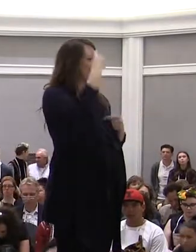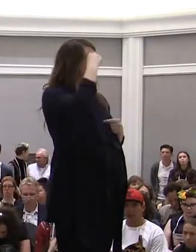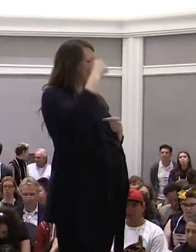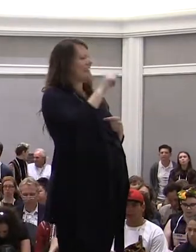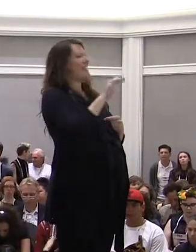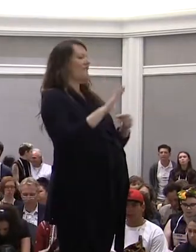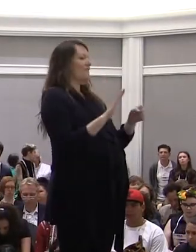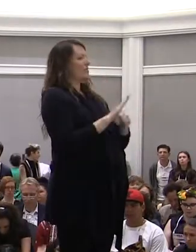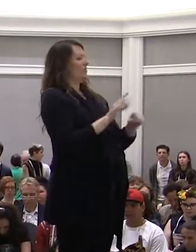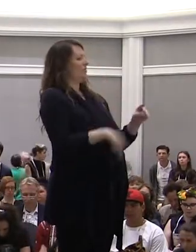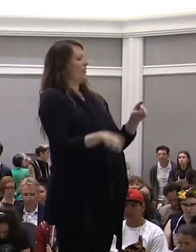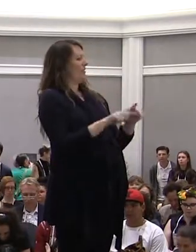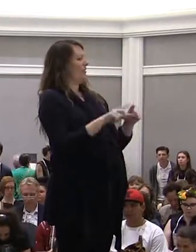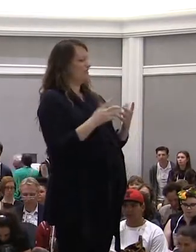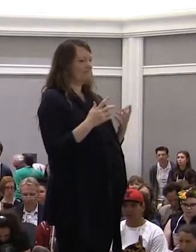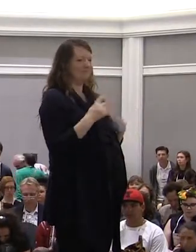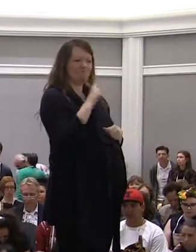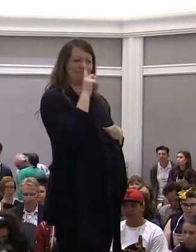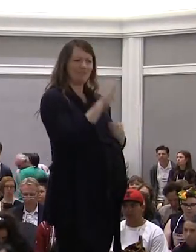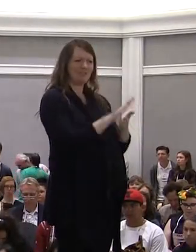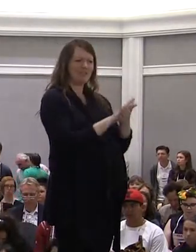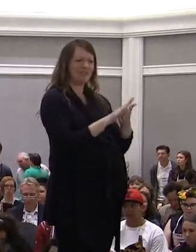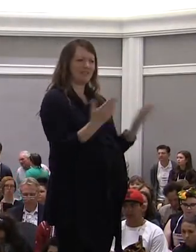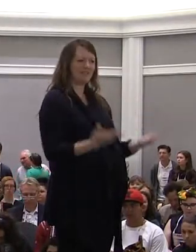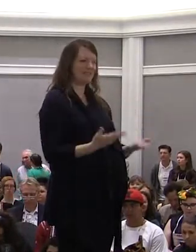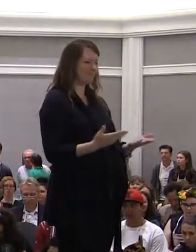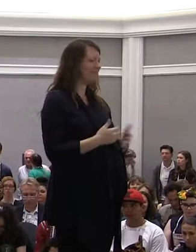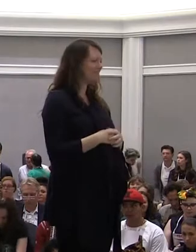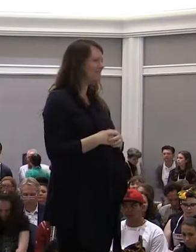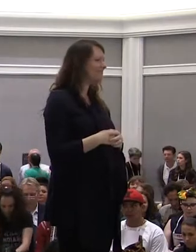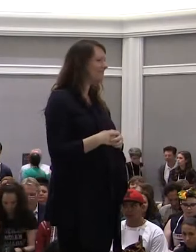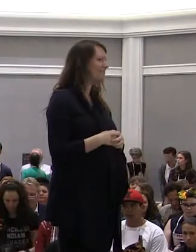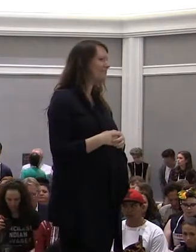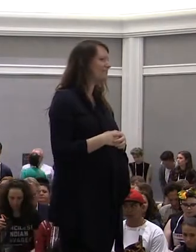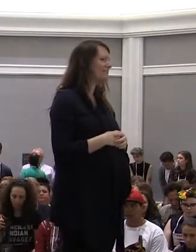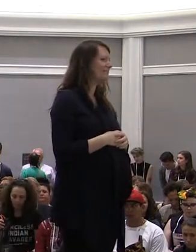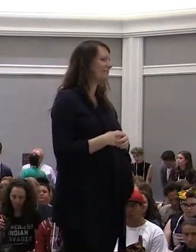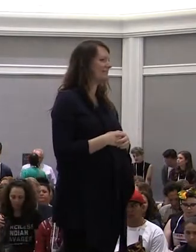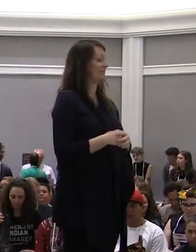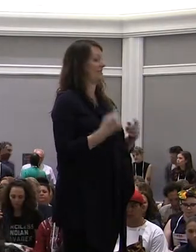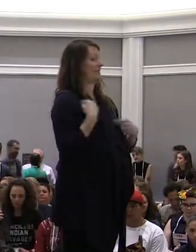And it's so nice to be here and share the next few days with you.